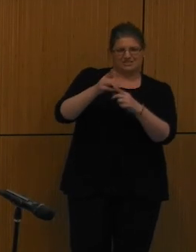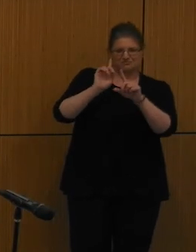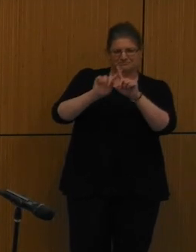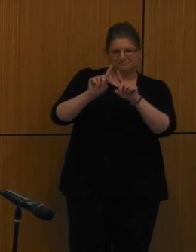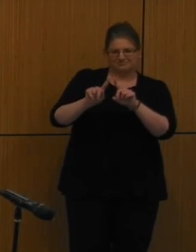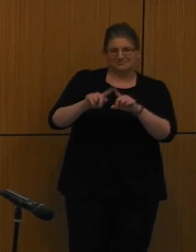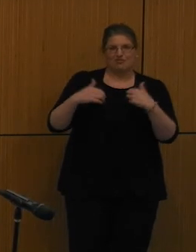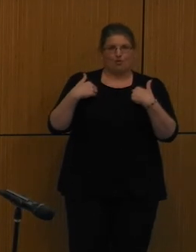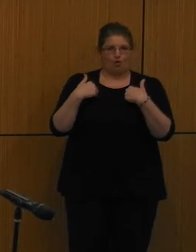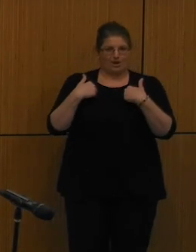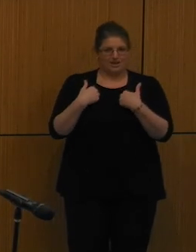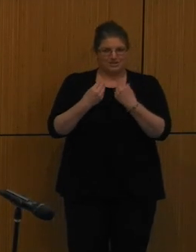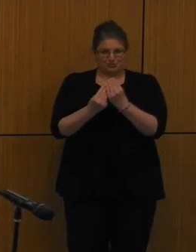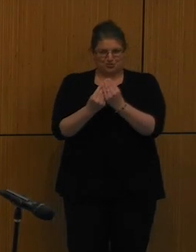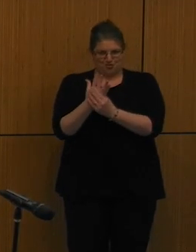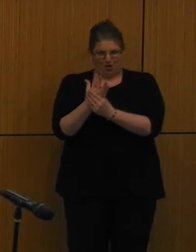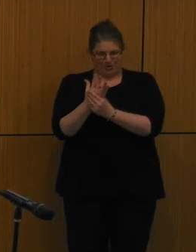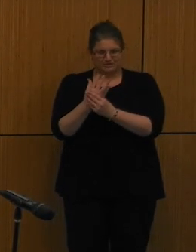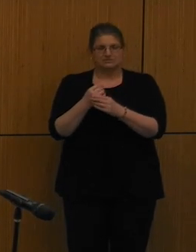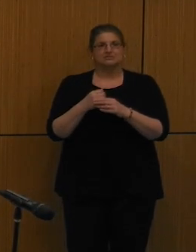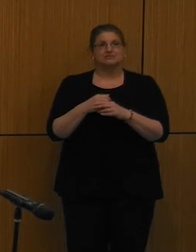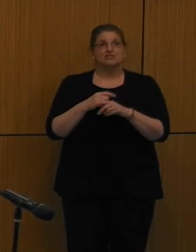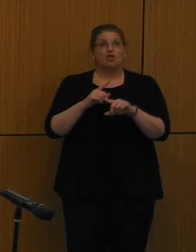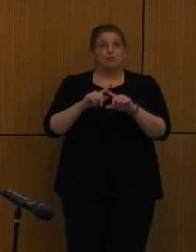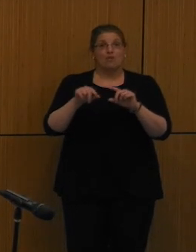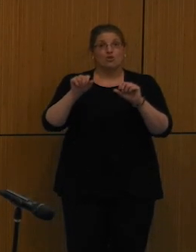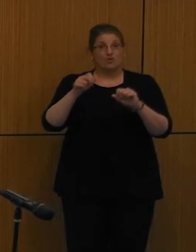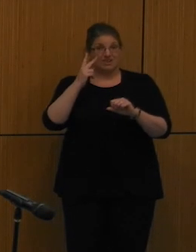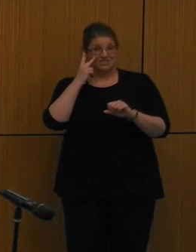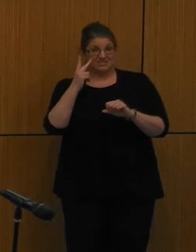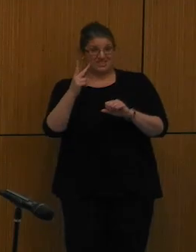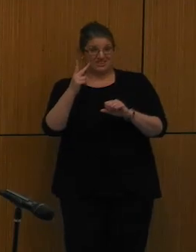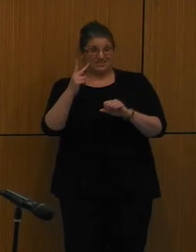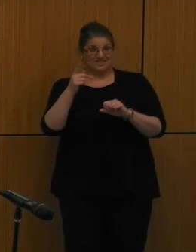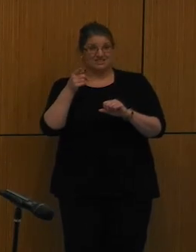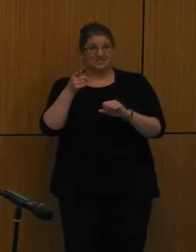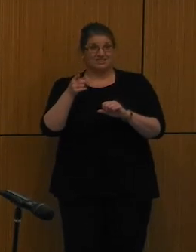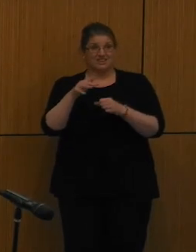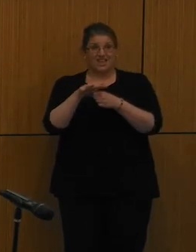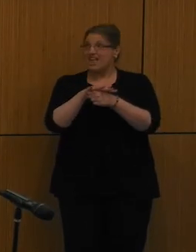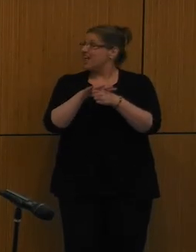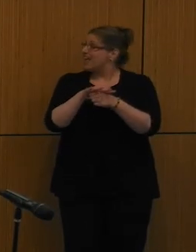that are growing on this particular plate. But some of them you can see right away are these areas that are cleared in,